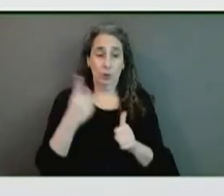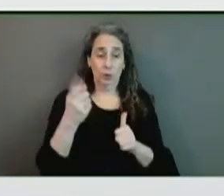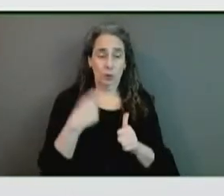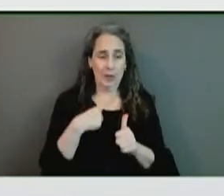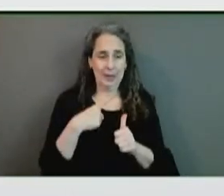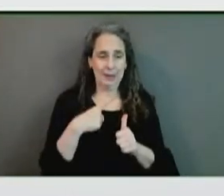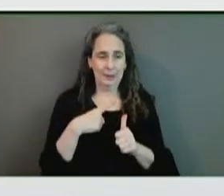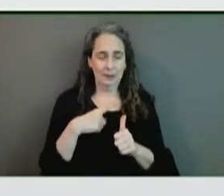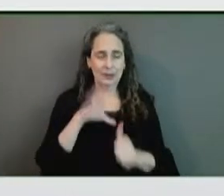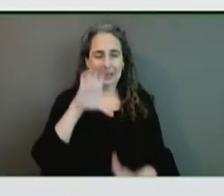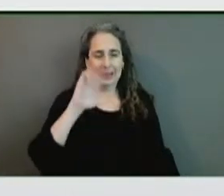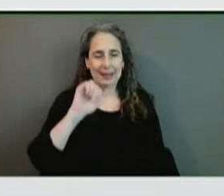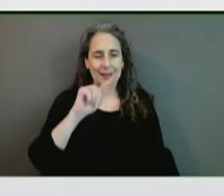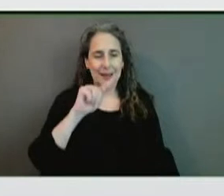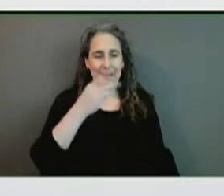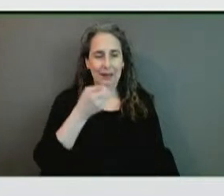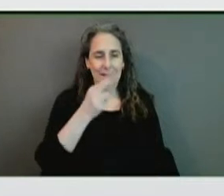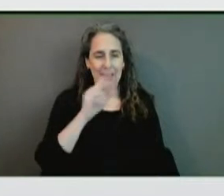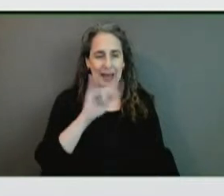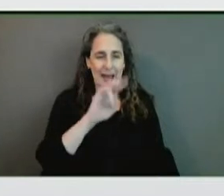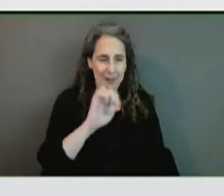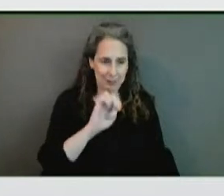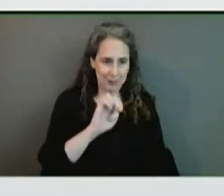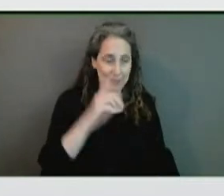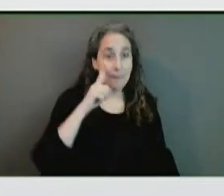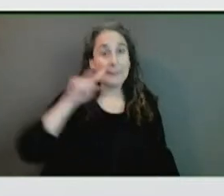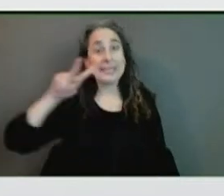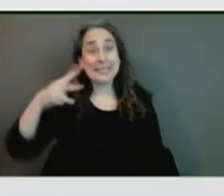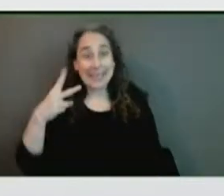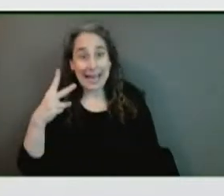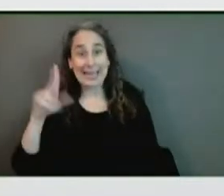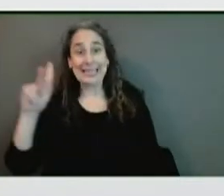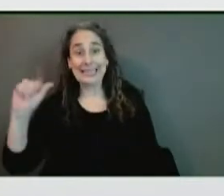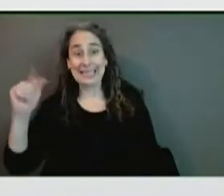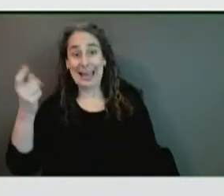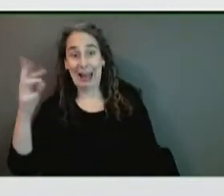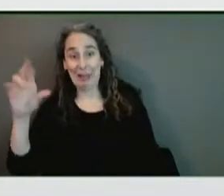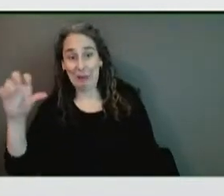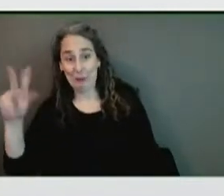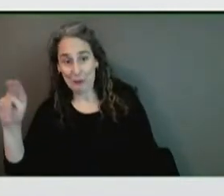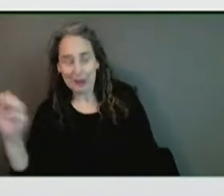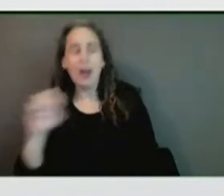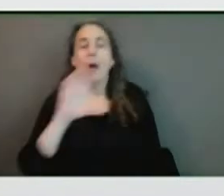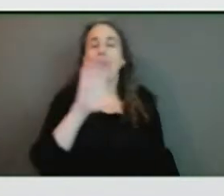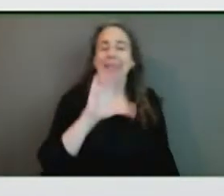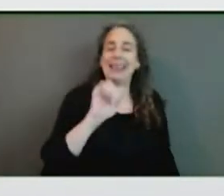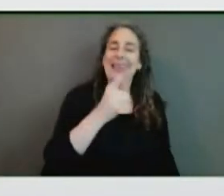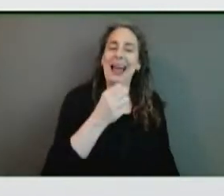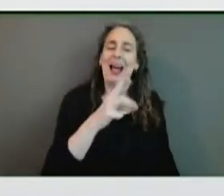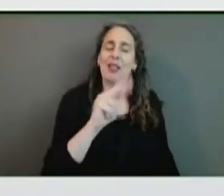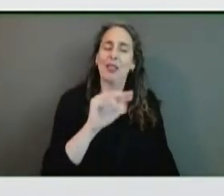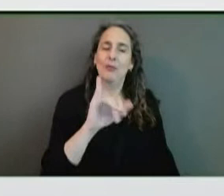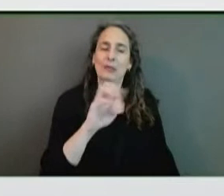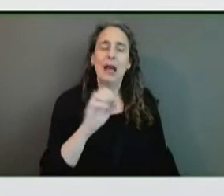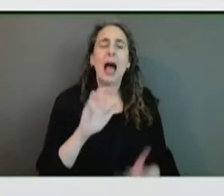of testing. This first question is Catherine with a C And I say that because the second one is